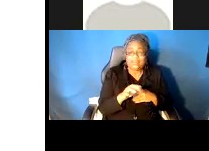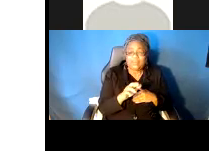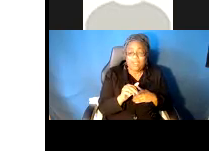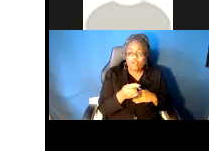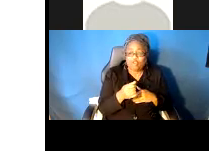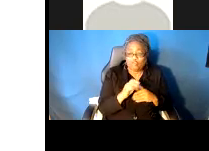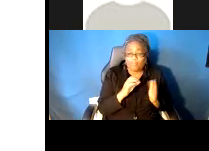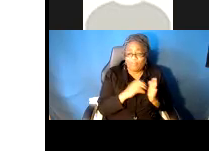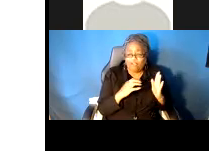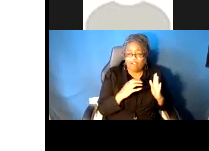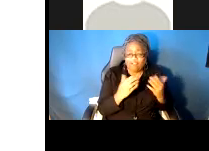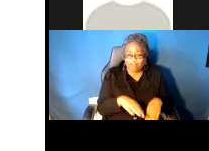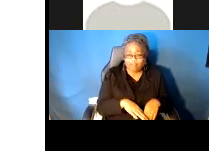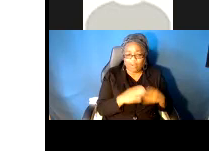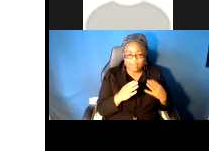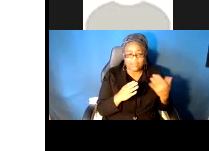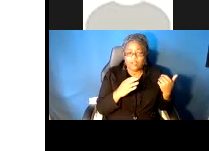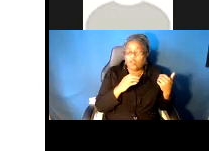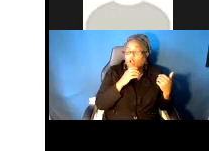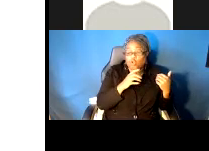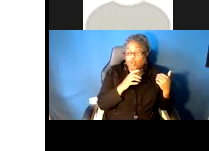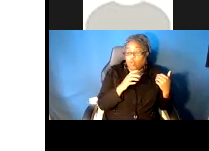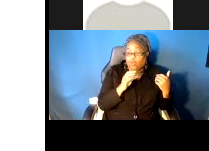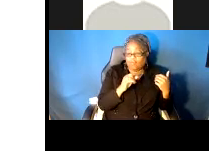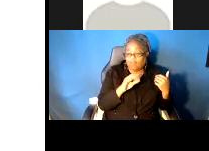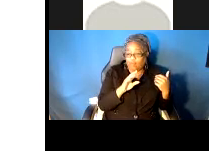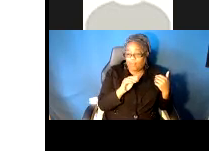such as adding bold or italics in the boxes.